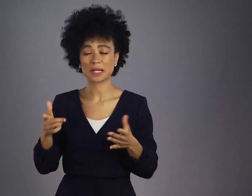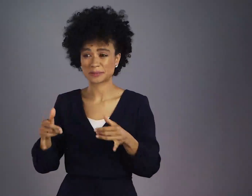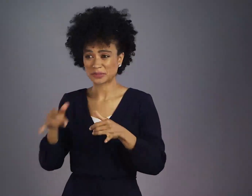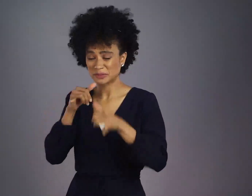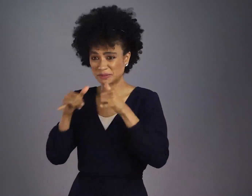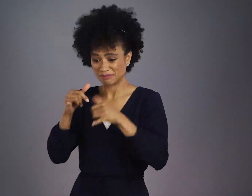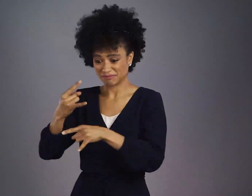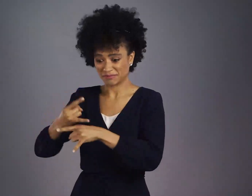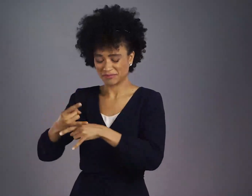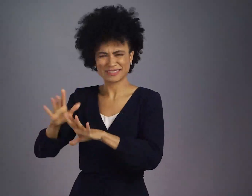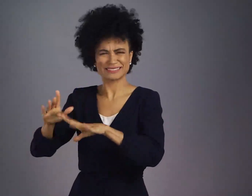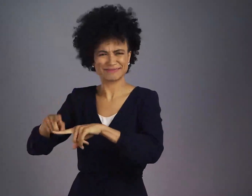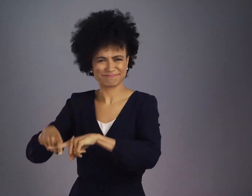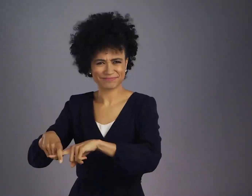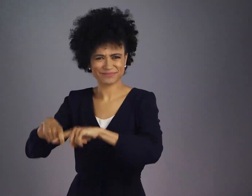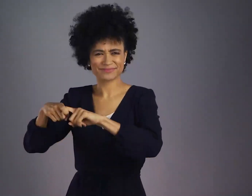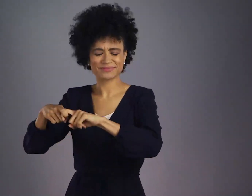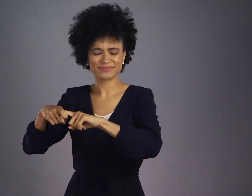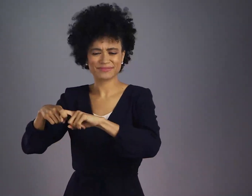Perhaps he has had delirium tremens.